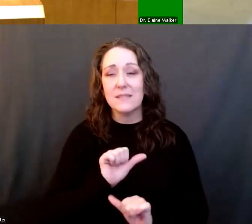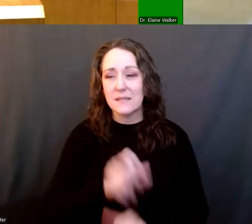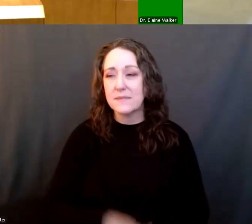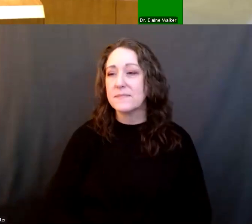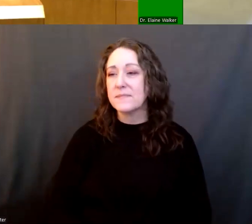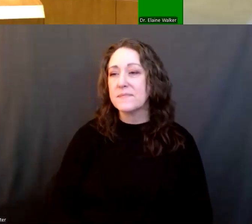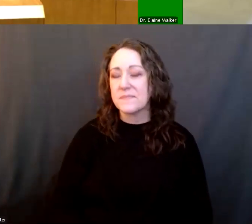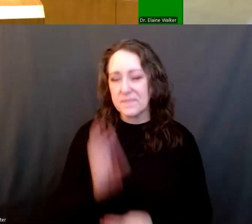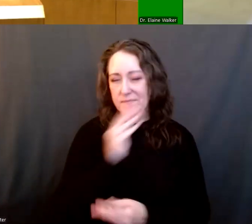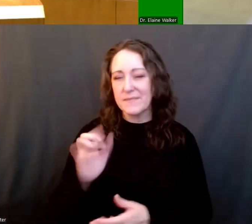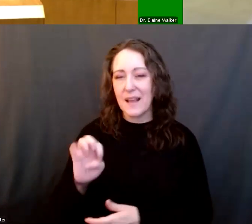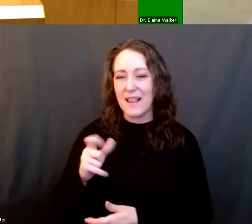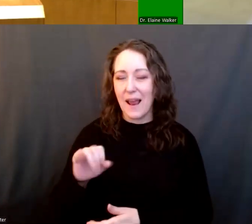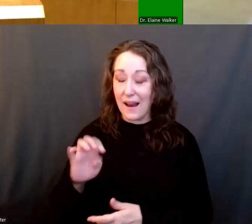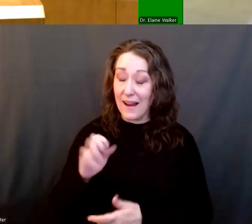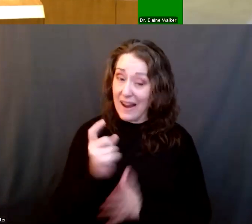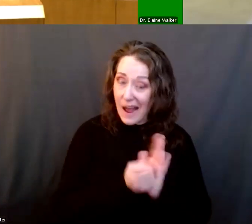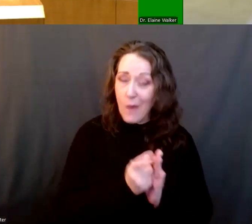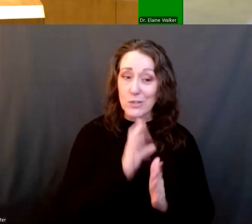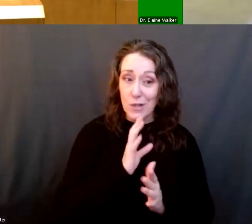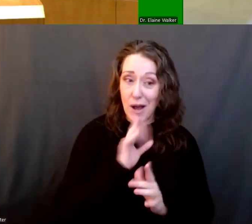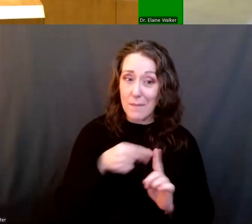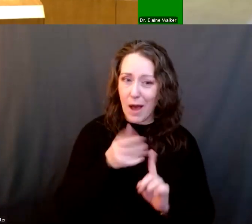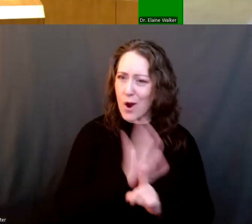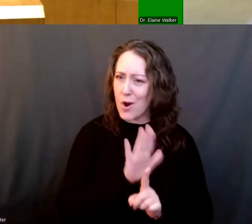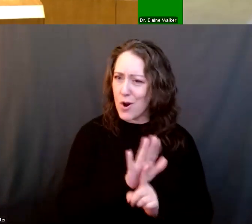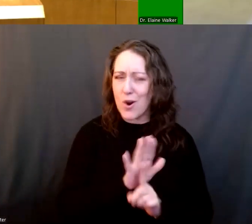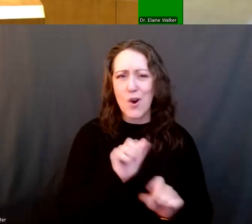Elaine I could spend an hour just talking about the work she's done and how influential it's been